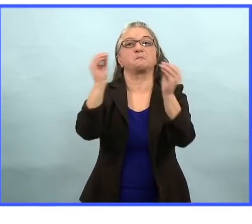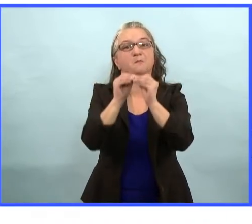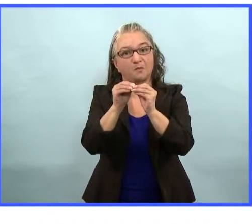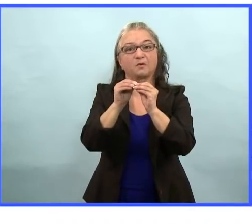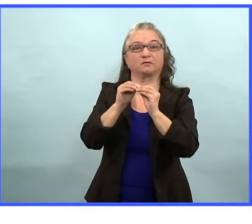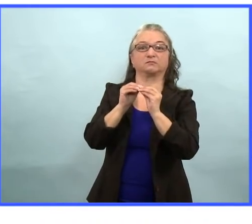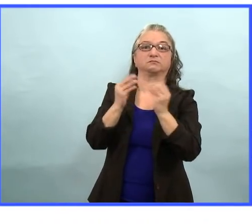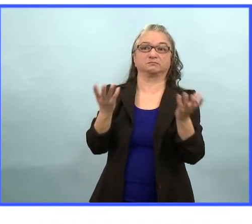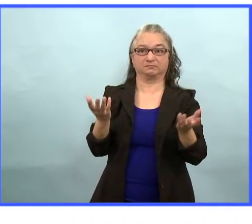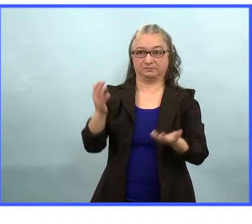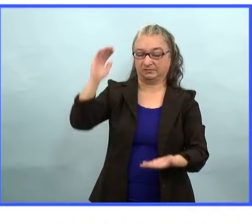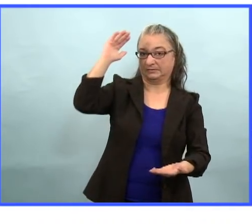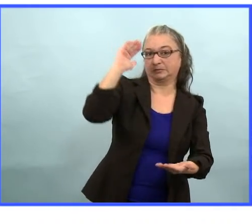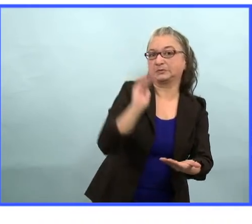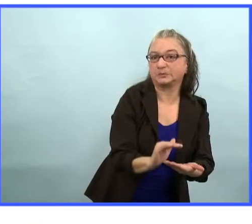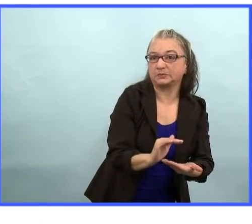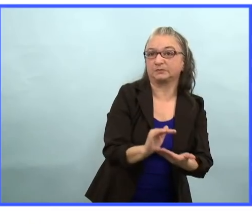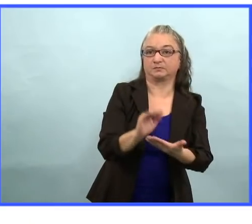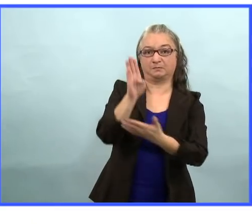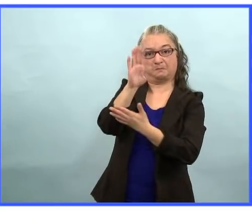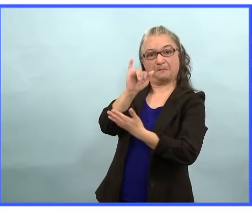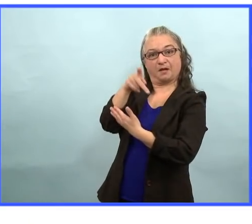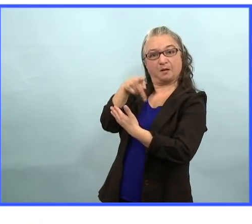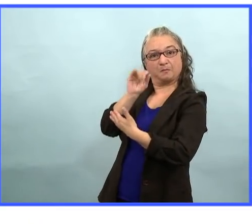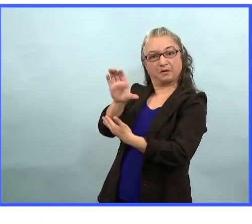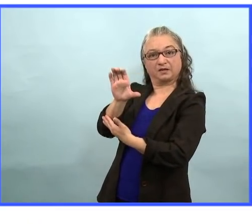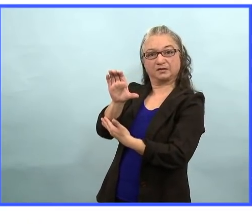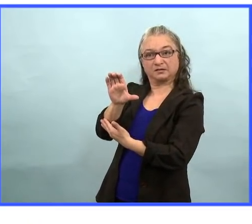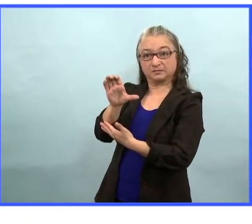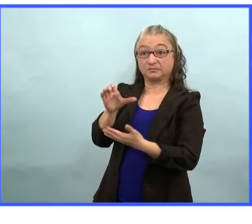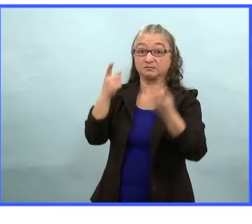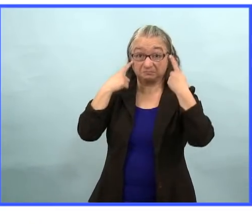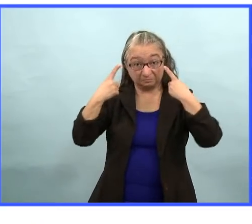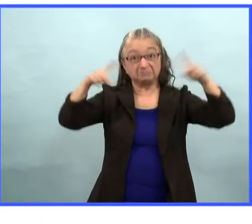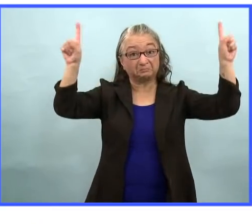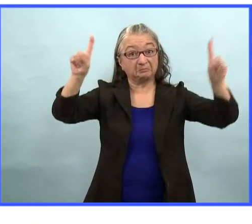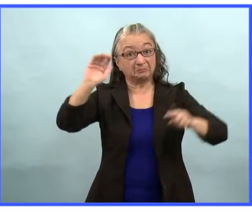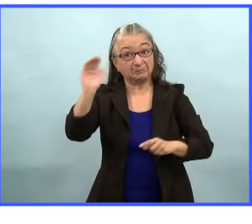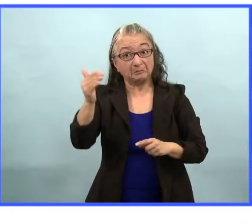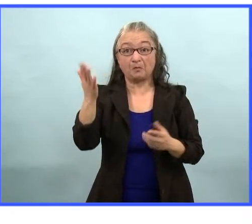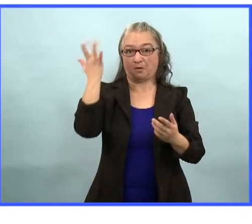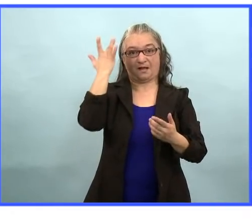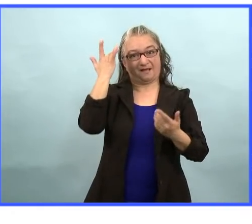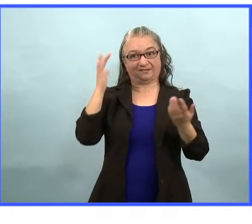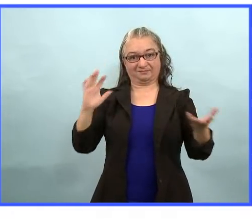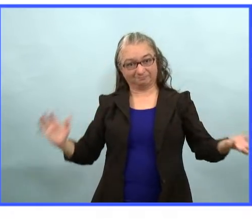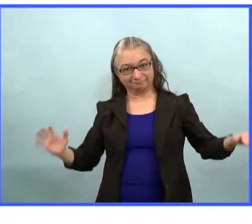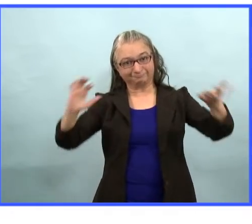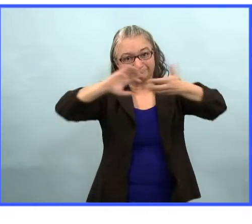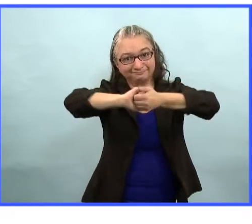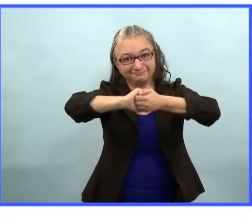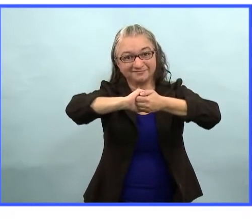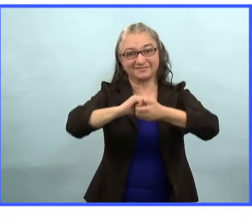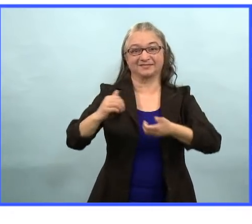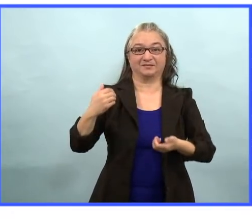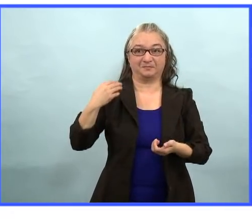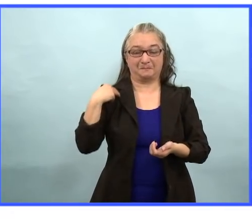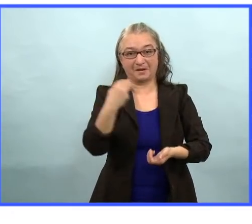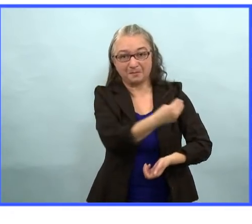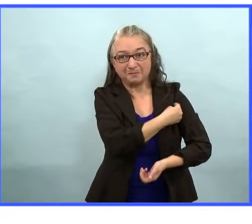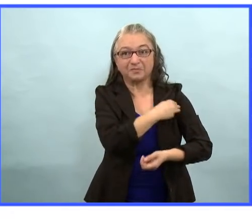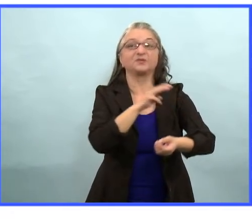health success that occurred in collaboration with members leaders of bipark communities we